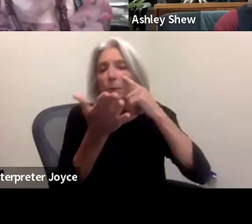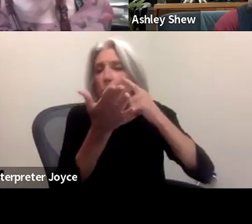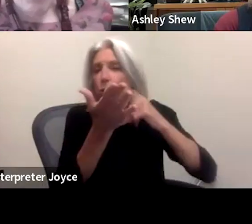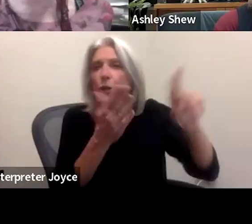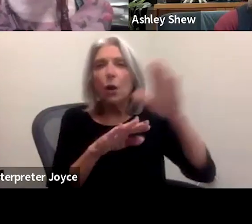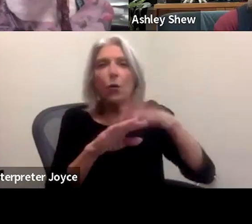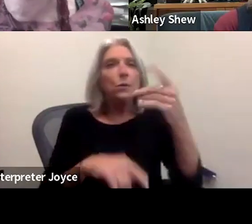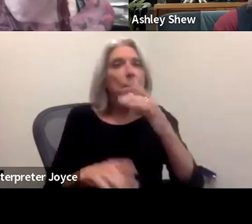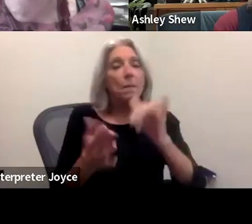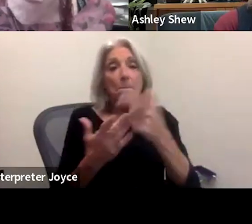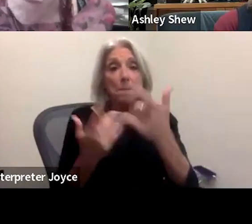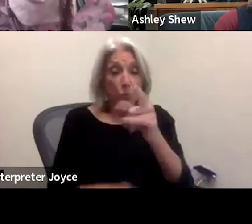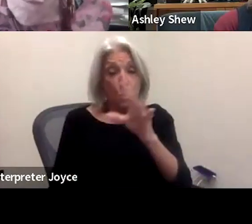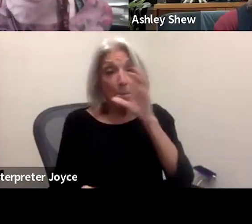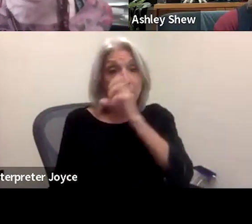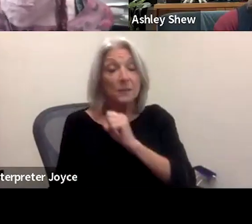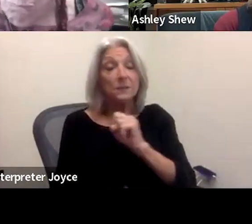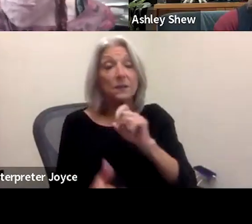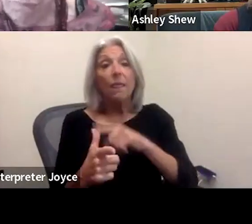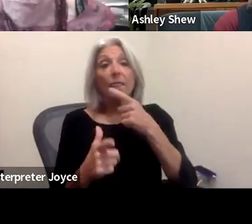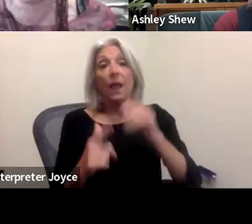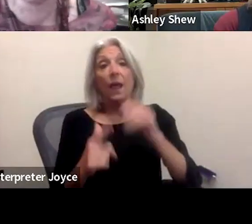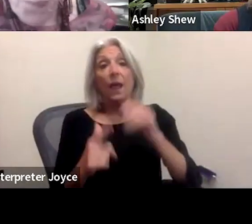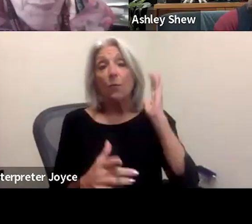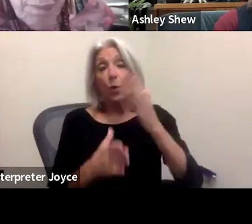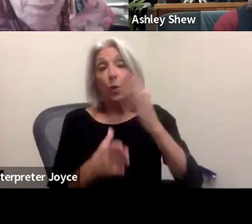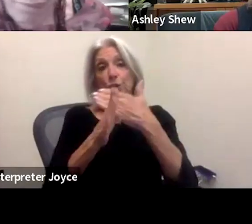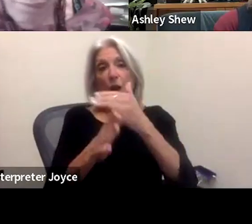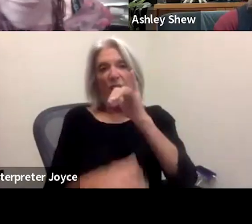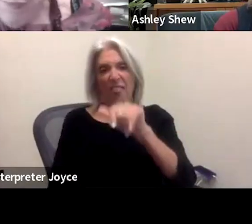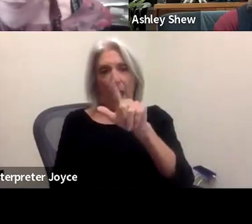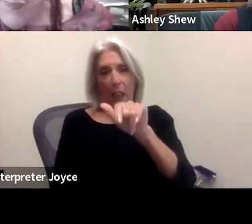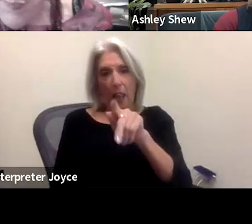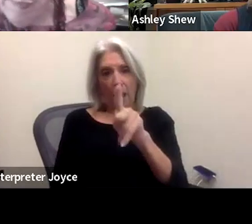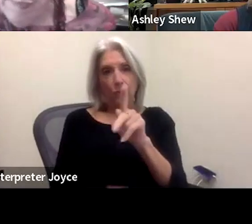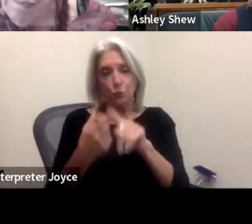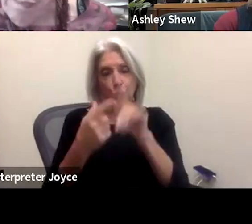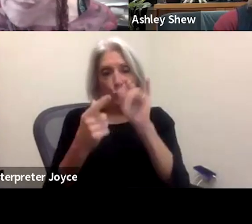And we're going to be sharing the link to that Google document in the chat.